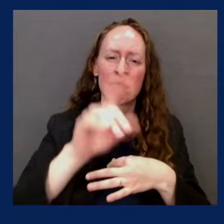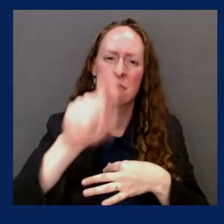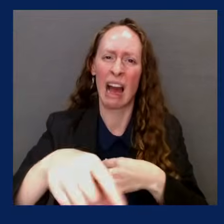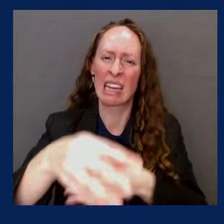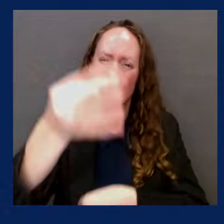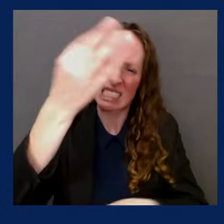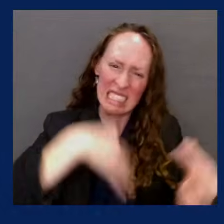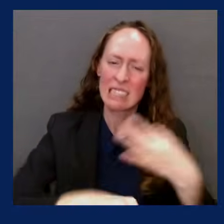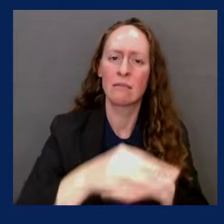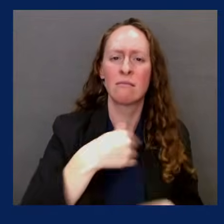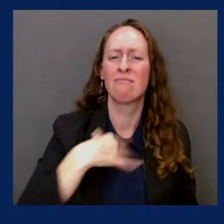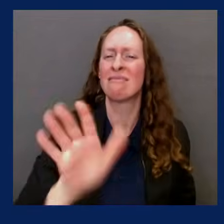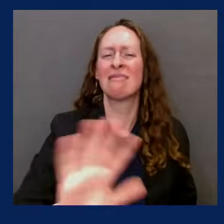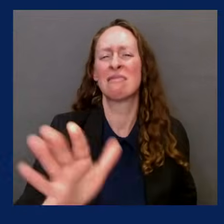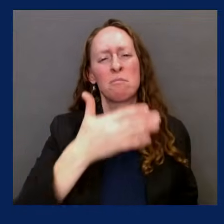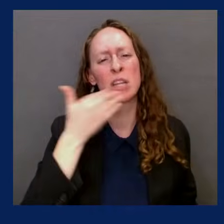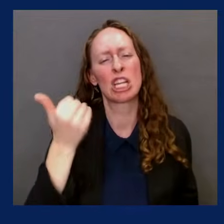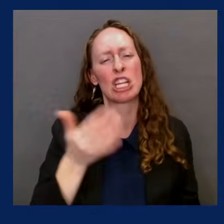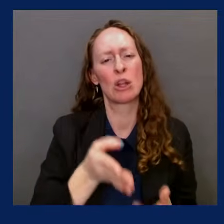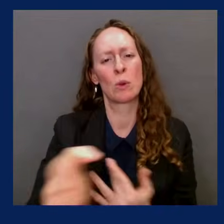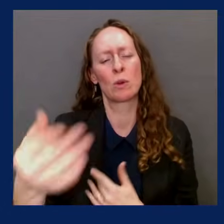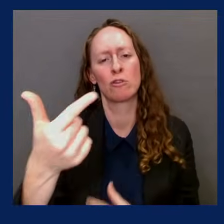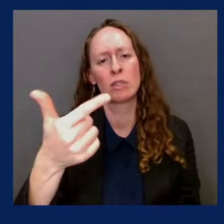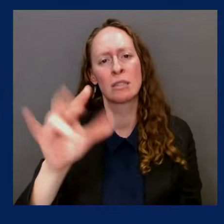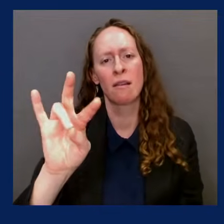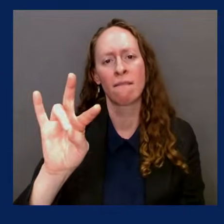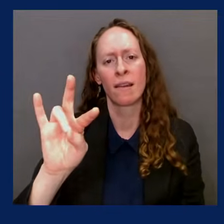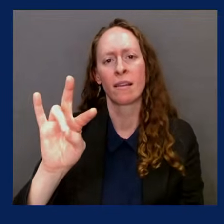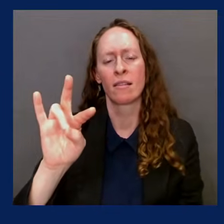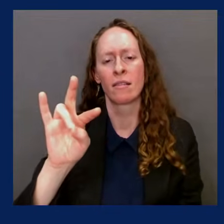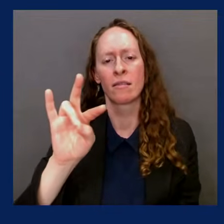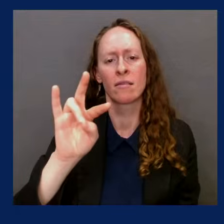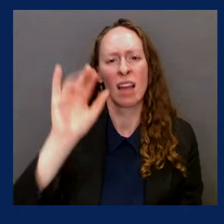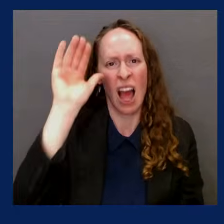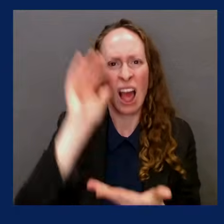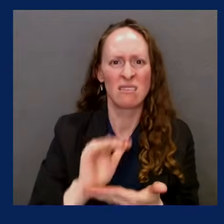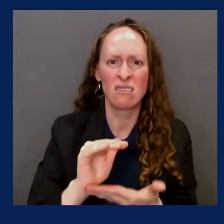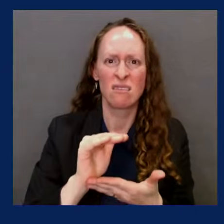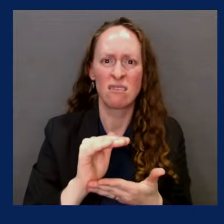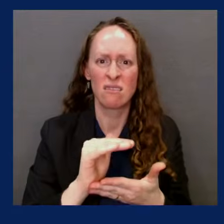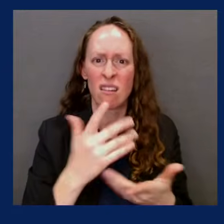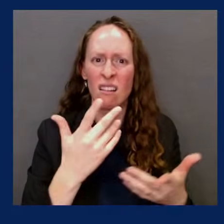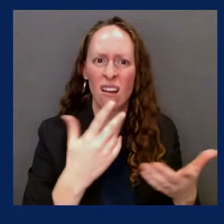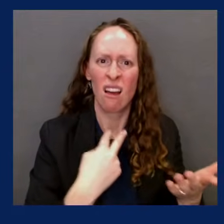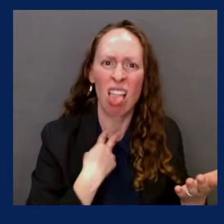all the way through the Middle East, Saudi Arabia, Israel, up through Greece, and then across the --